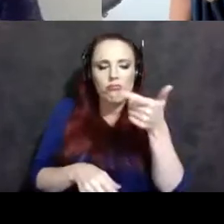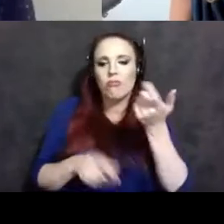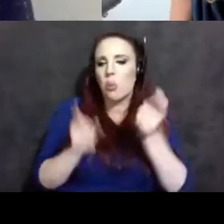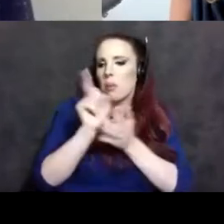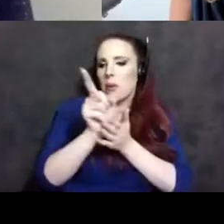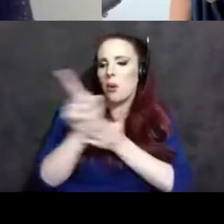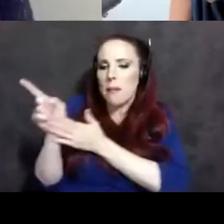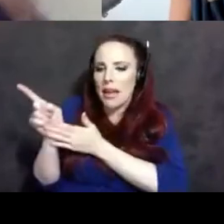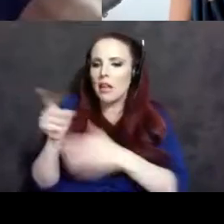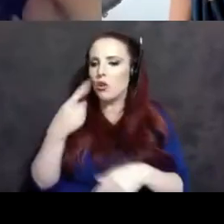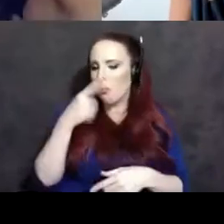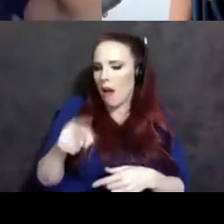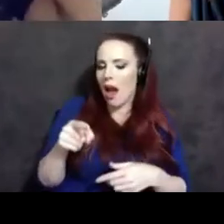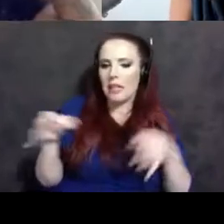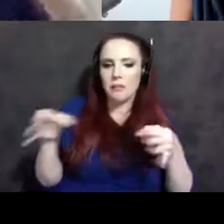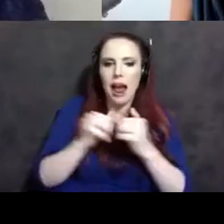can learn more about you and your work.